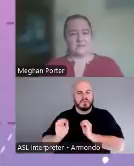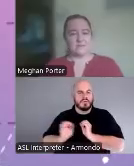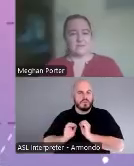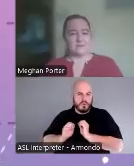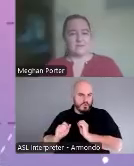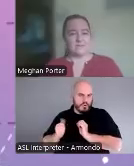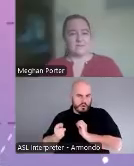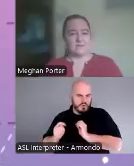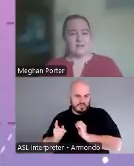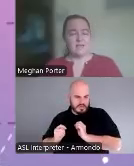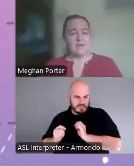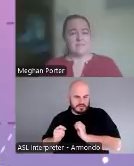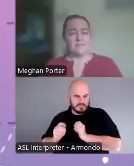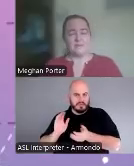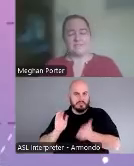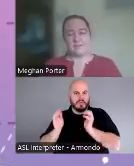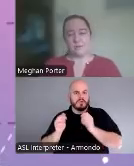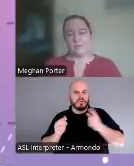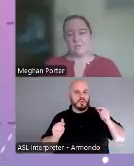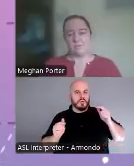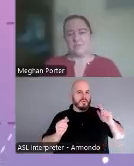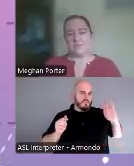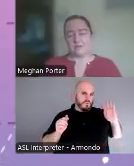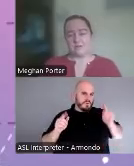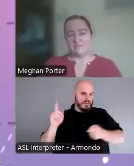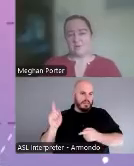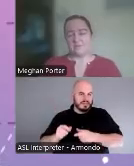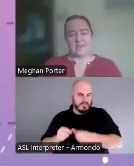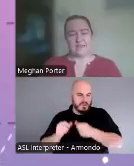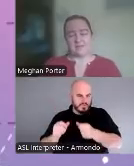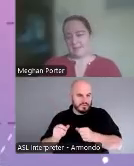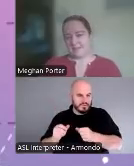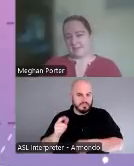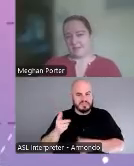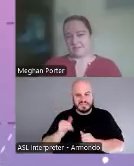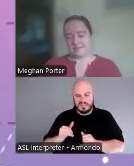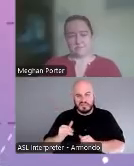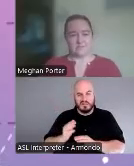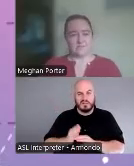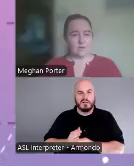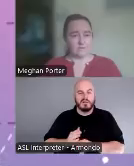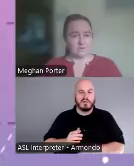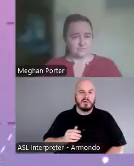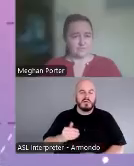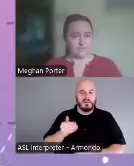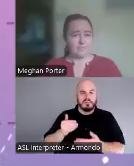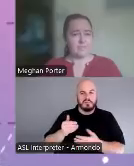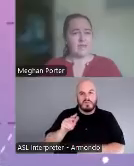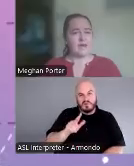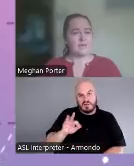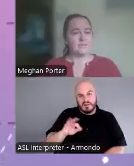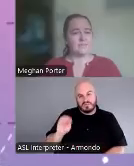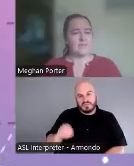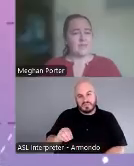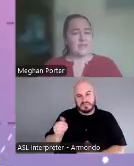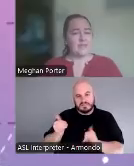to 2024, but still over one third of posts lacked any alt text whatsoever.